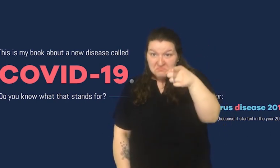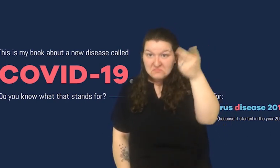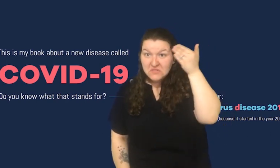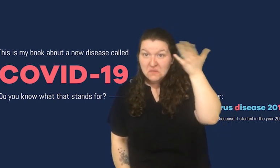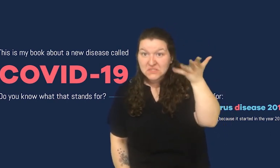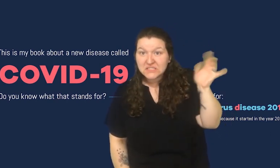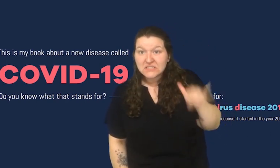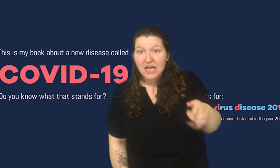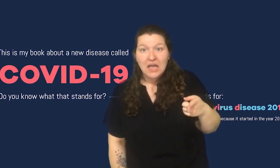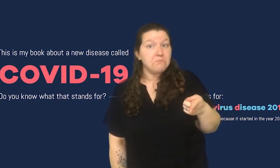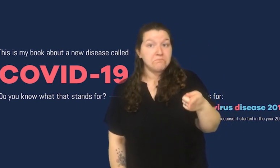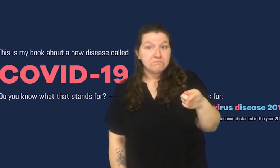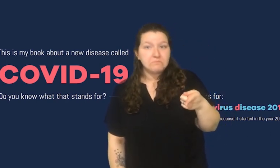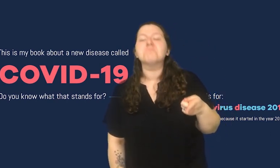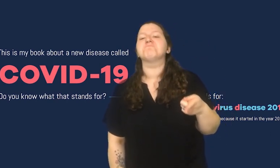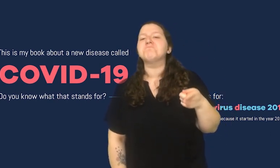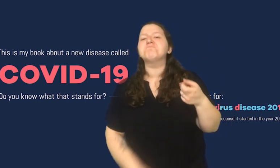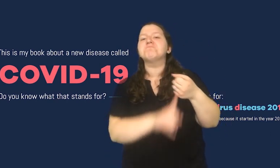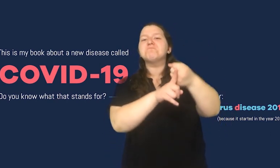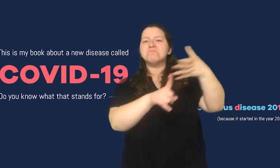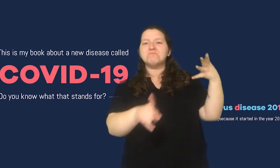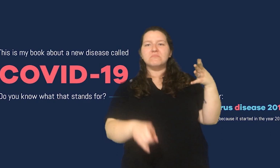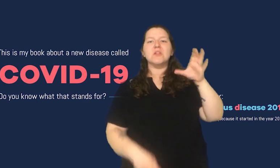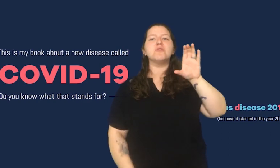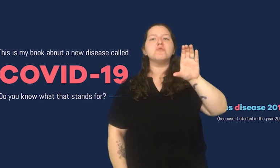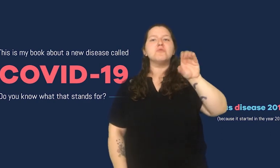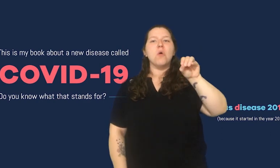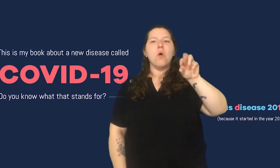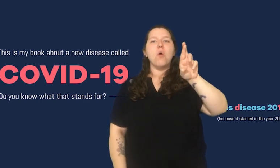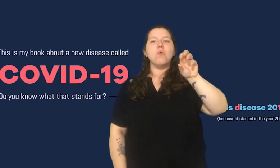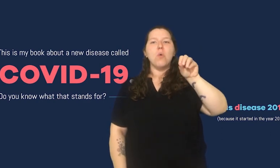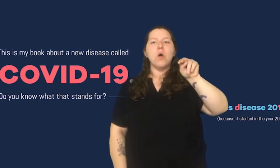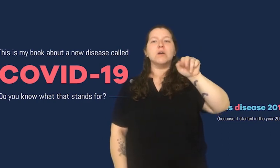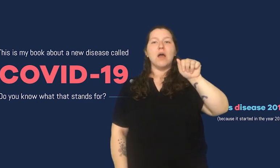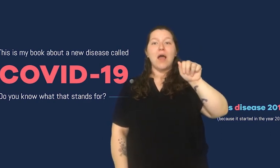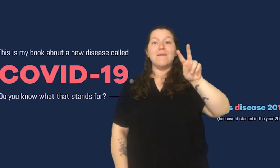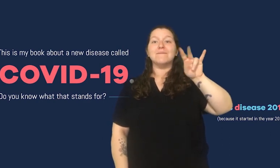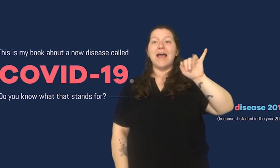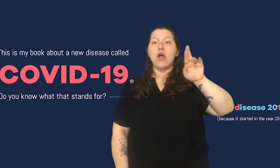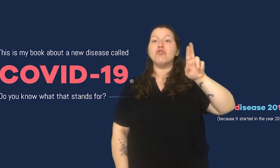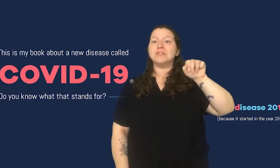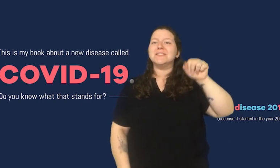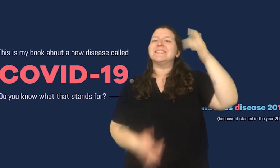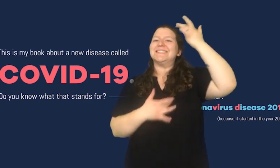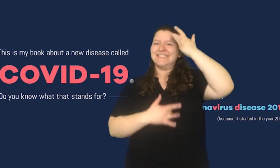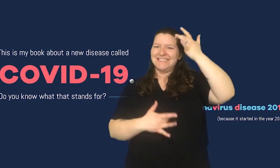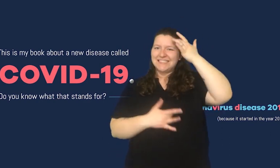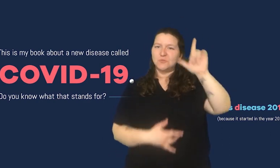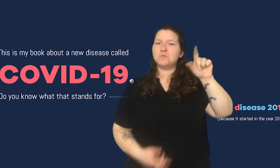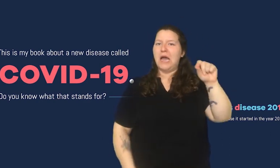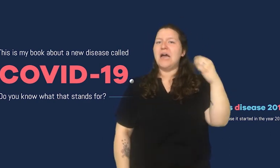Do you know what that stands for? It stands for: Coronavirus disease